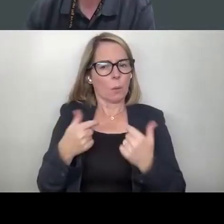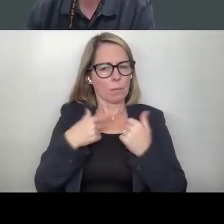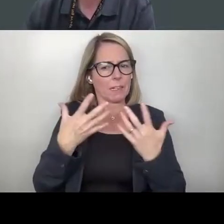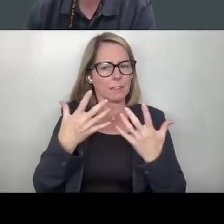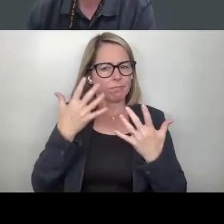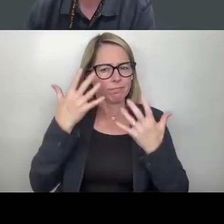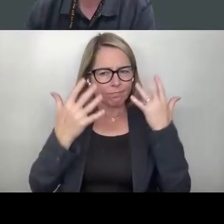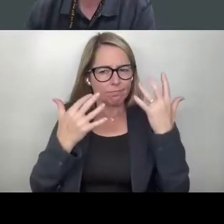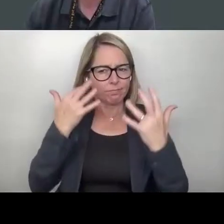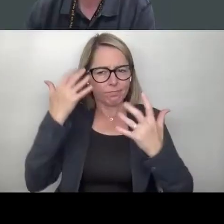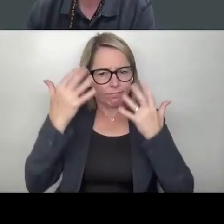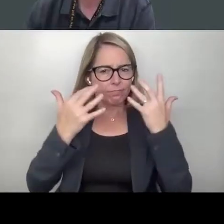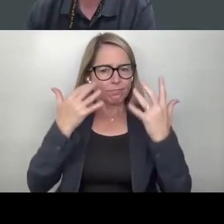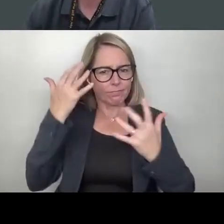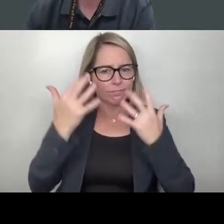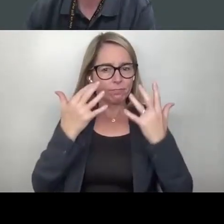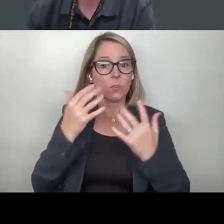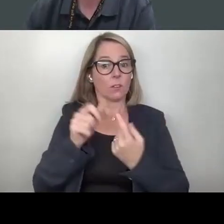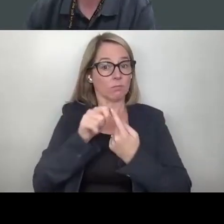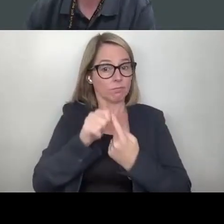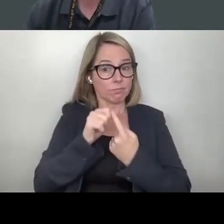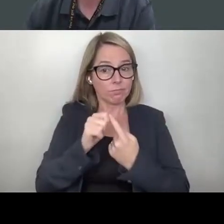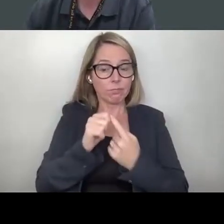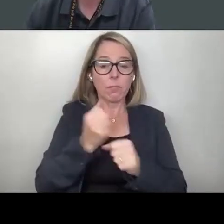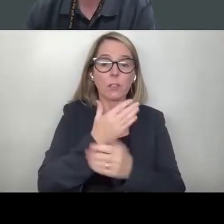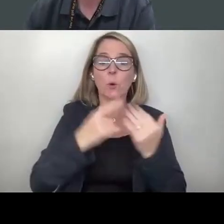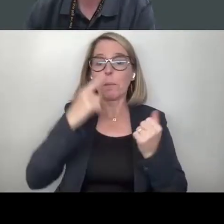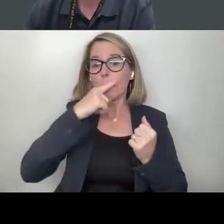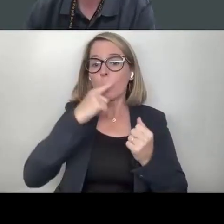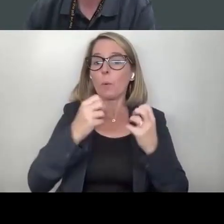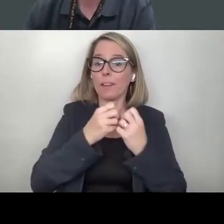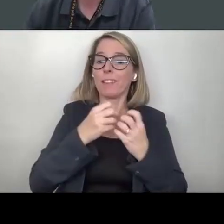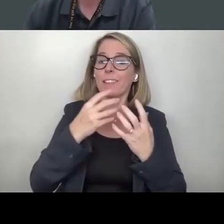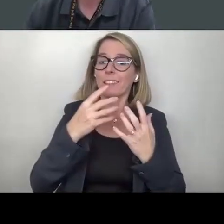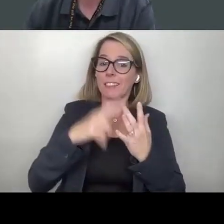with intellectual and developmental disability, when they hit a health service, encounter a health